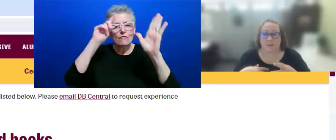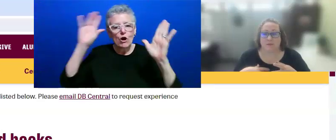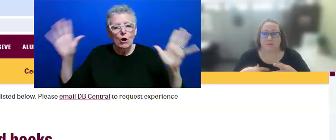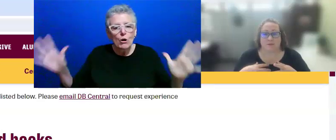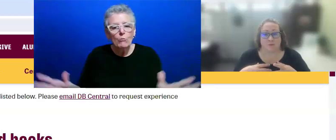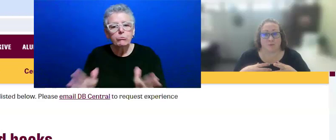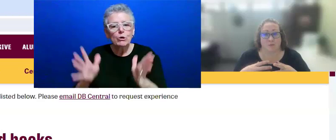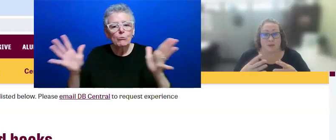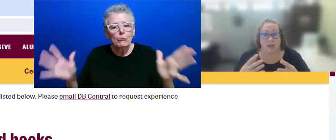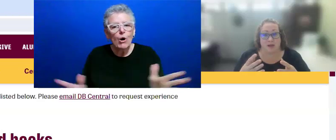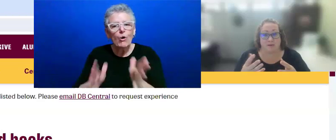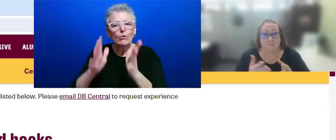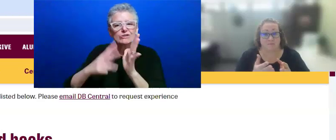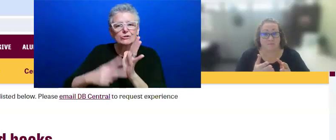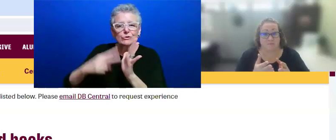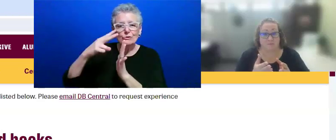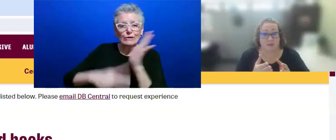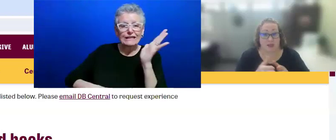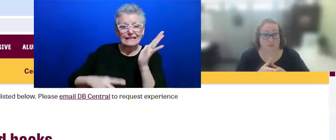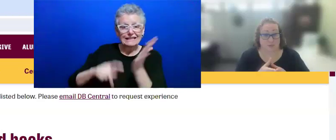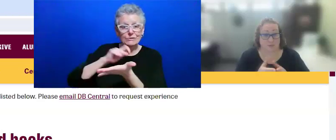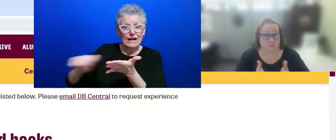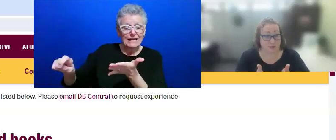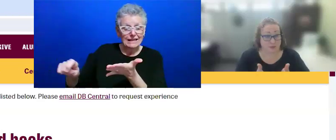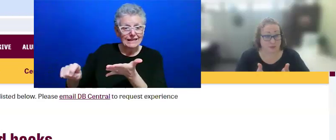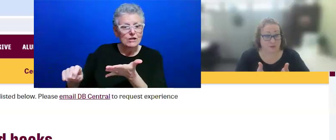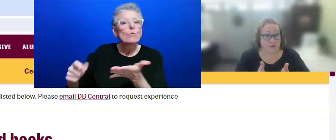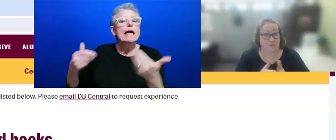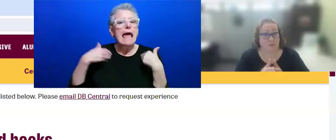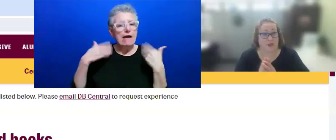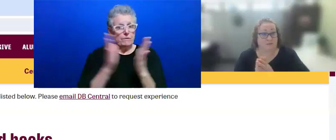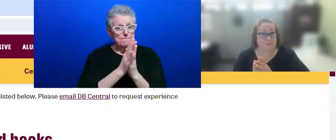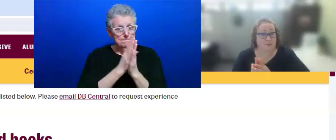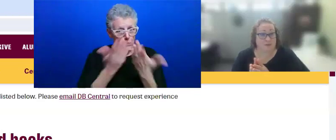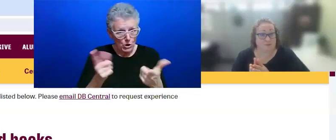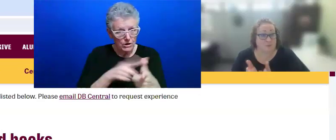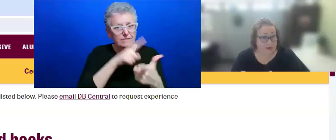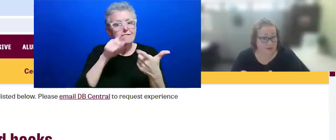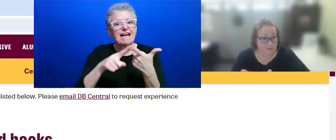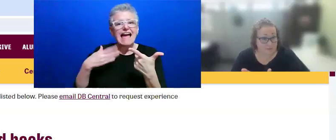So we have the actual book, we have the book in braille.